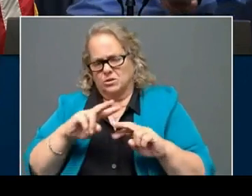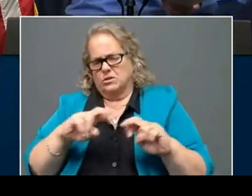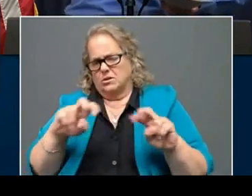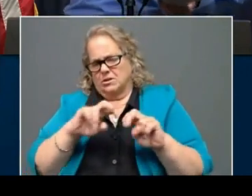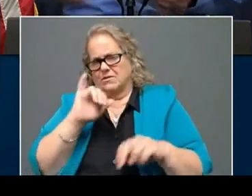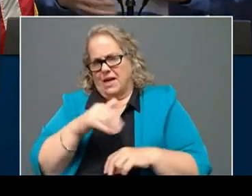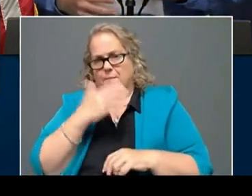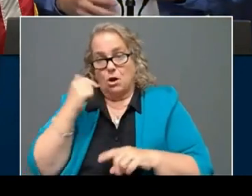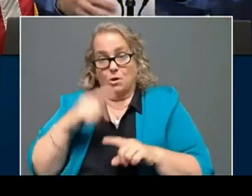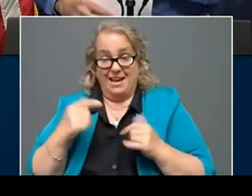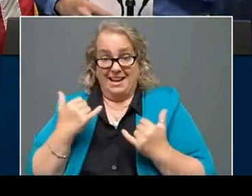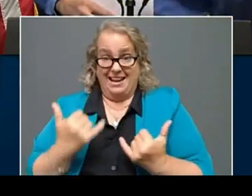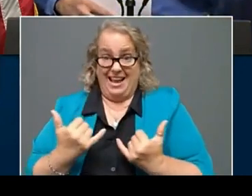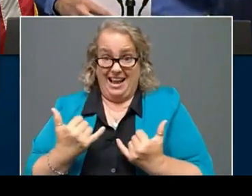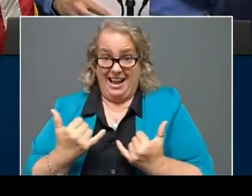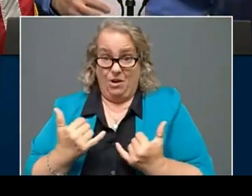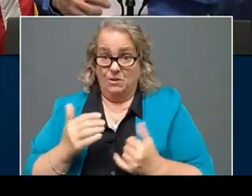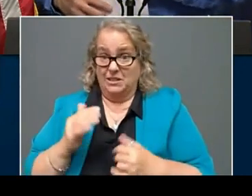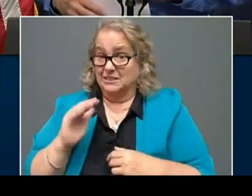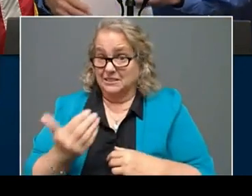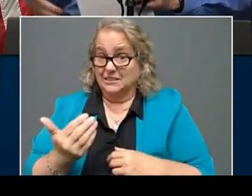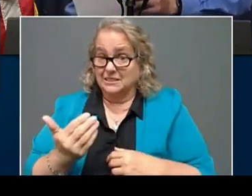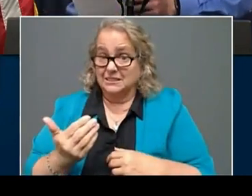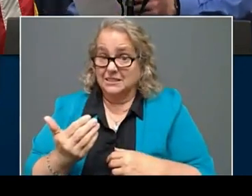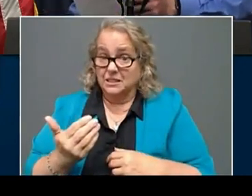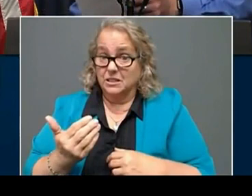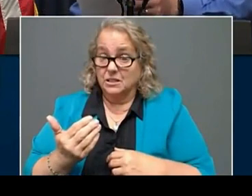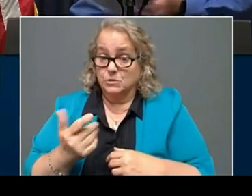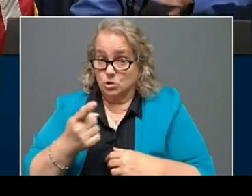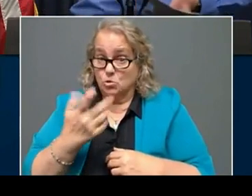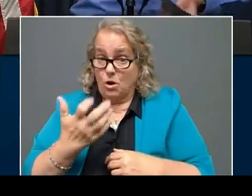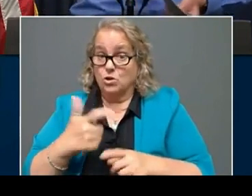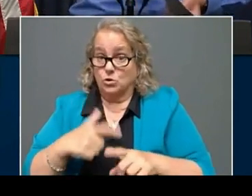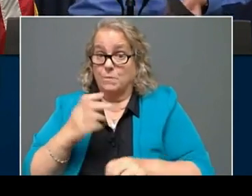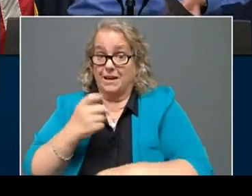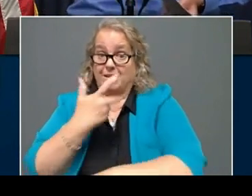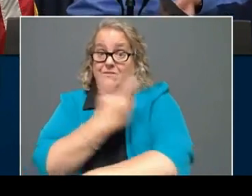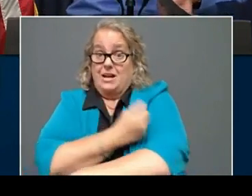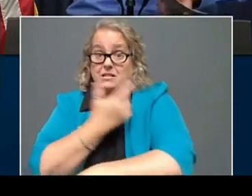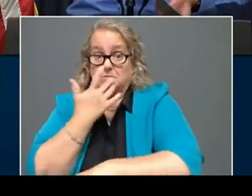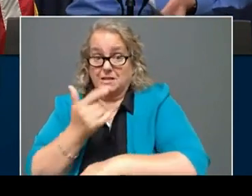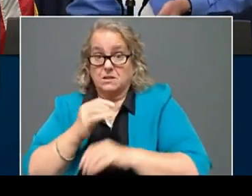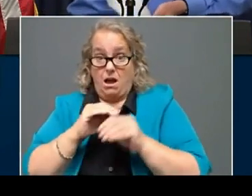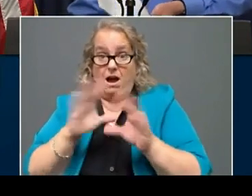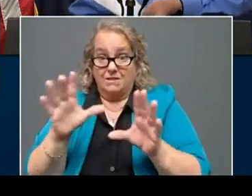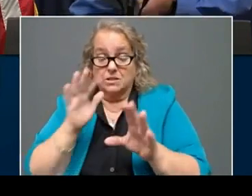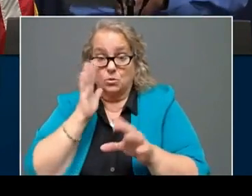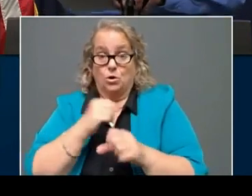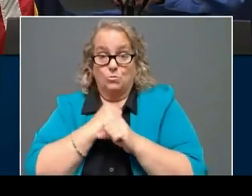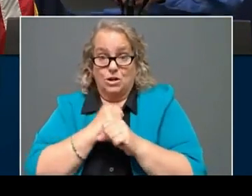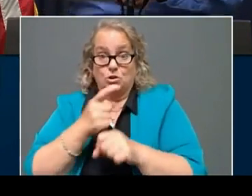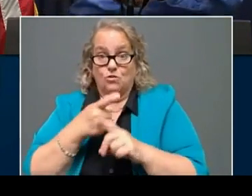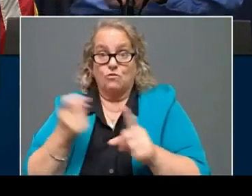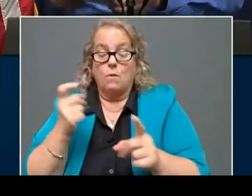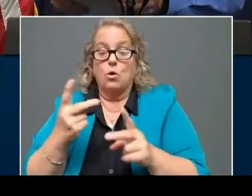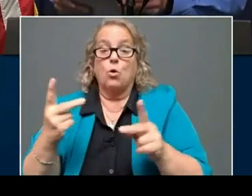indicators would seem to suggest you want to be vaccinated because it is going to protect you from the worst forms of the disease. Next slide, please James.